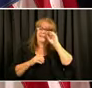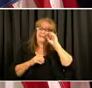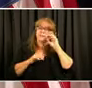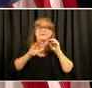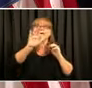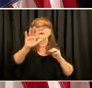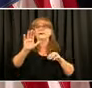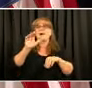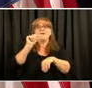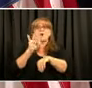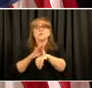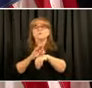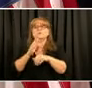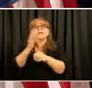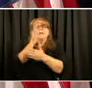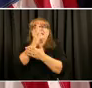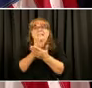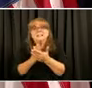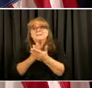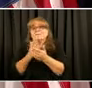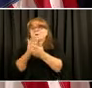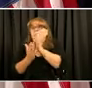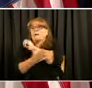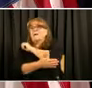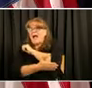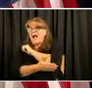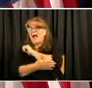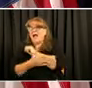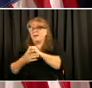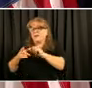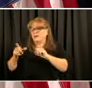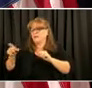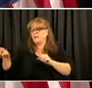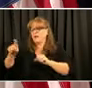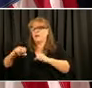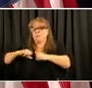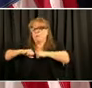safe many of them have municipal mass orders that go well above and beyond the state order